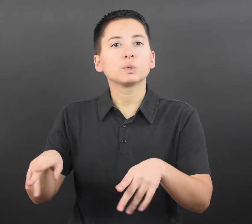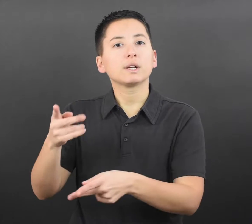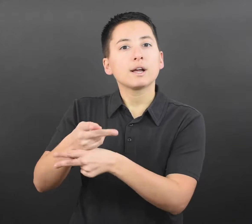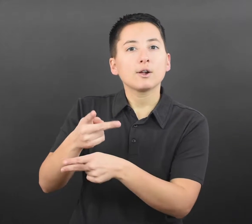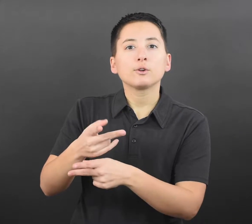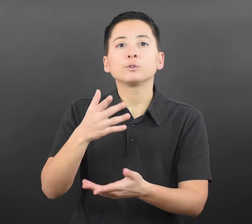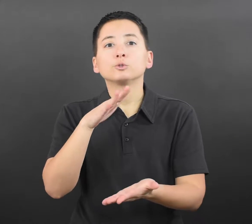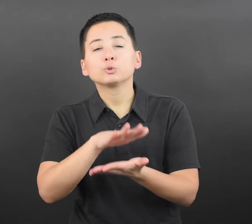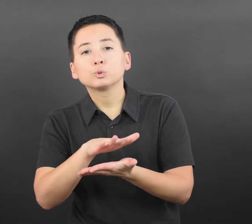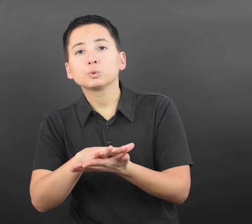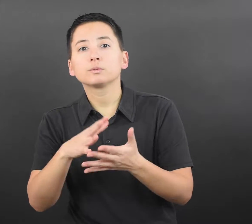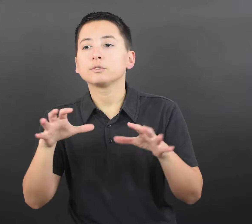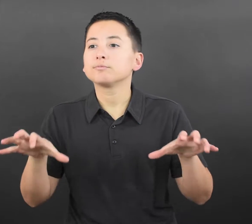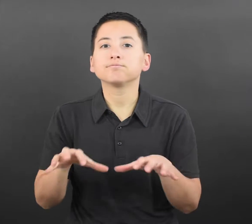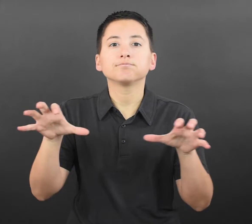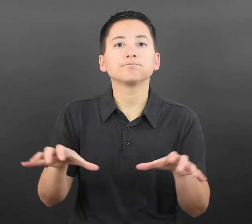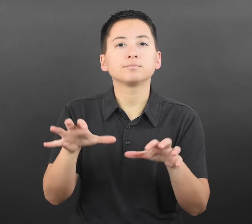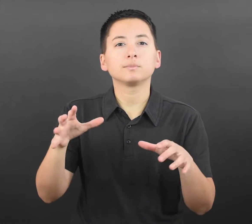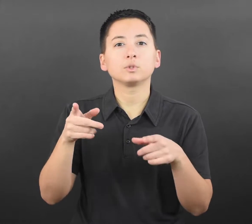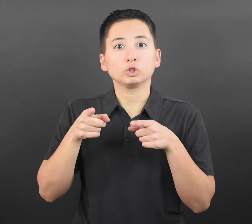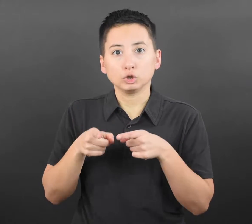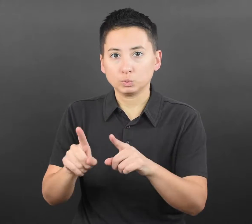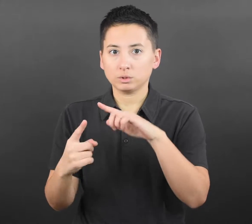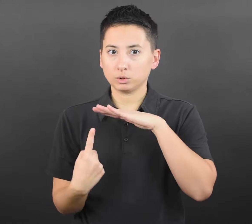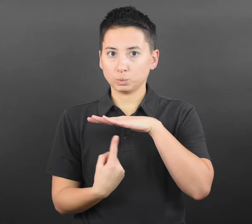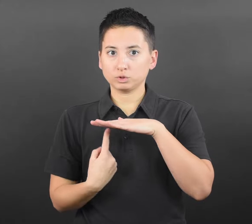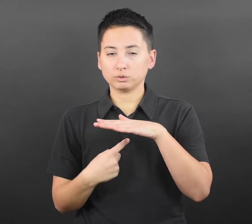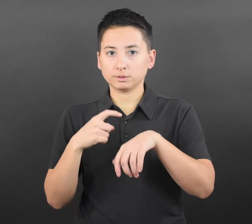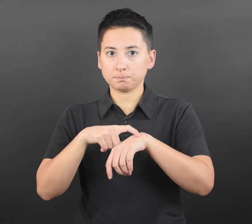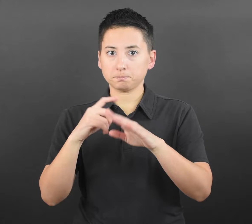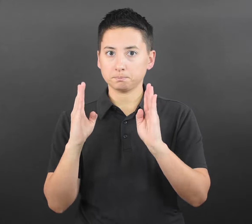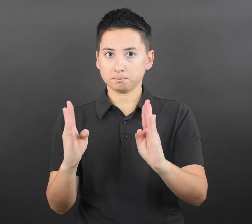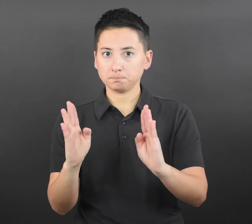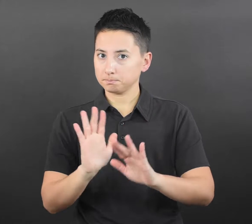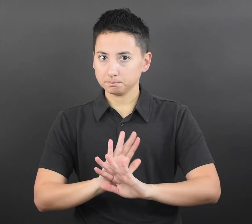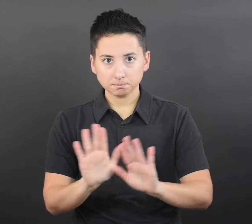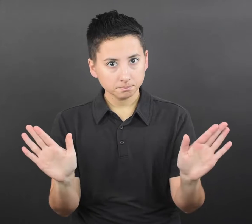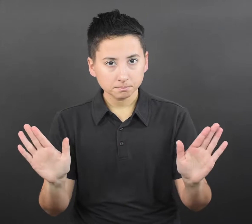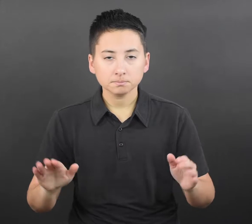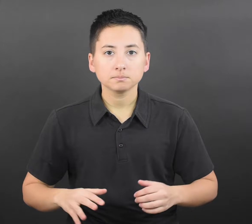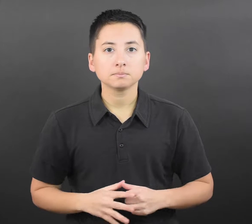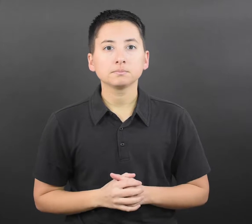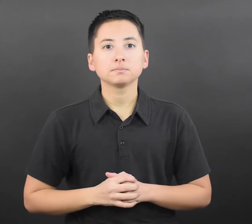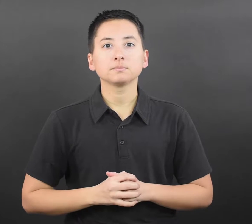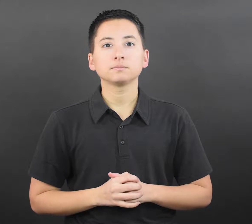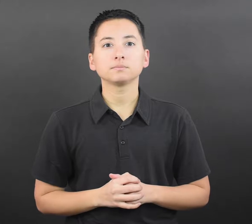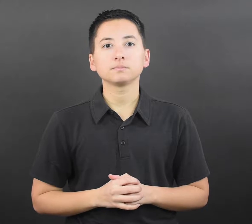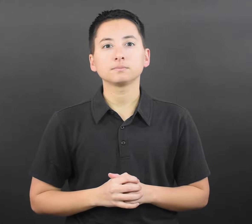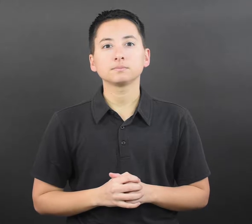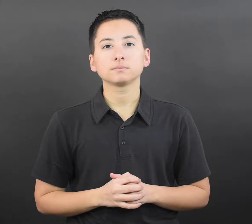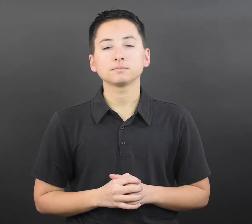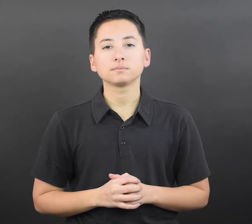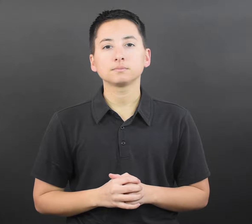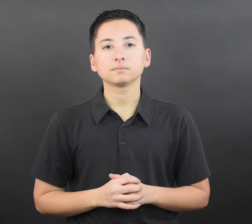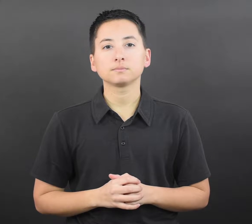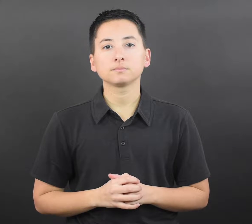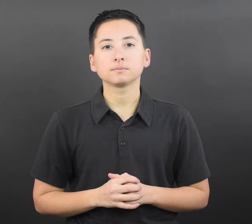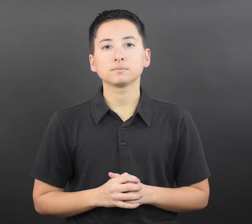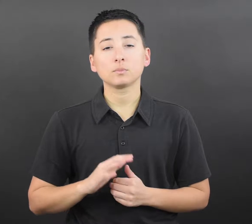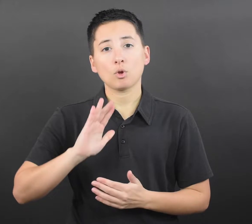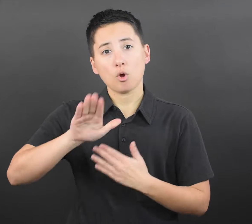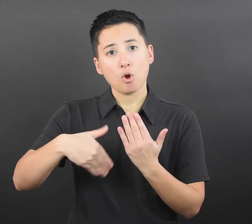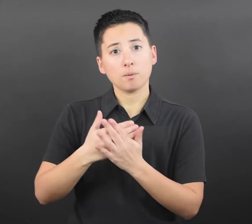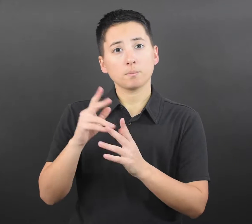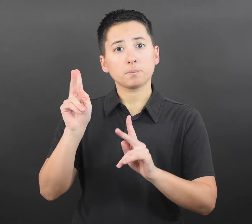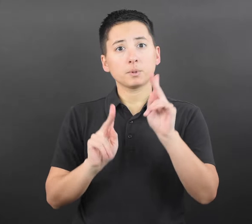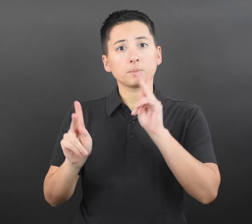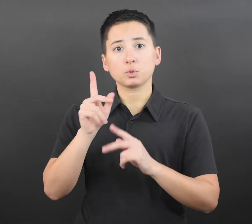virus that causes COVID-19. Children, students, and staff should not go to child care, school,